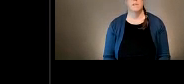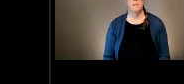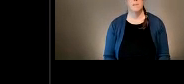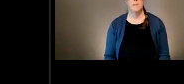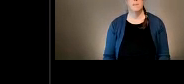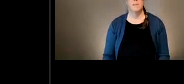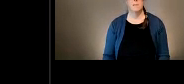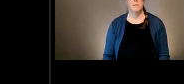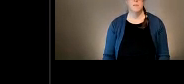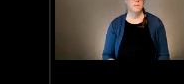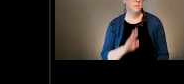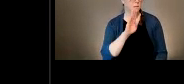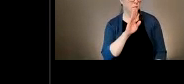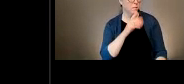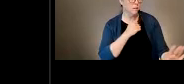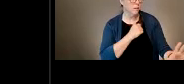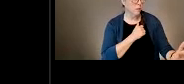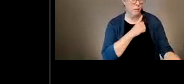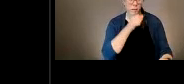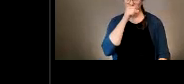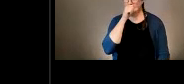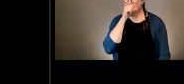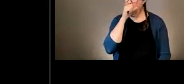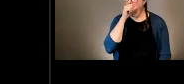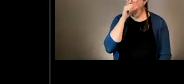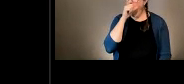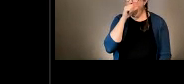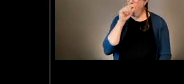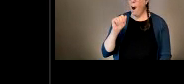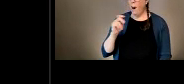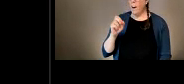Sorry, Amber, go ahead. Oh, it's yeah just for sort of like a foundation,